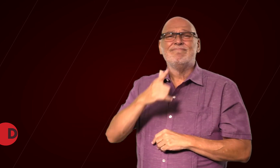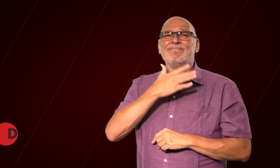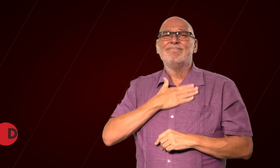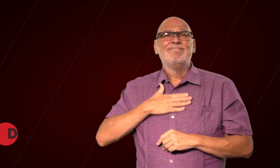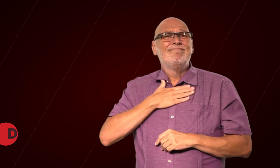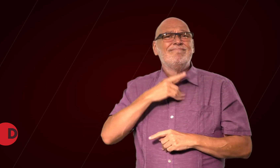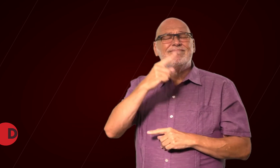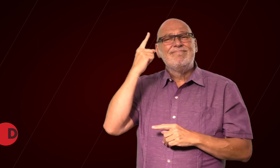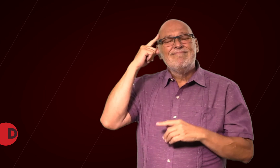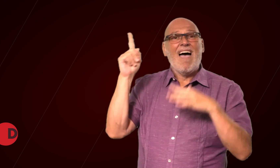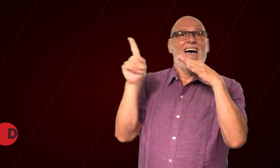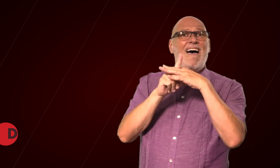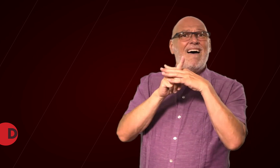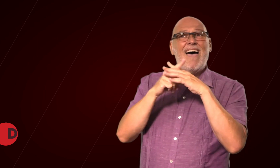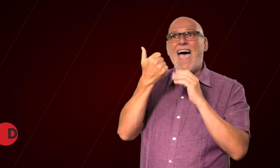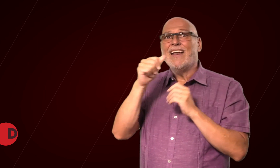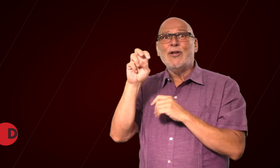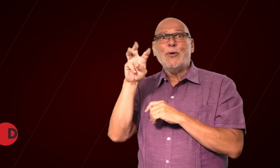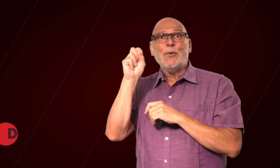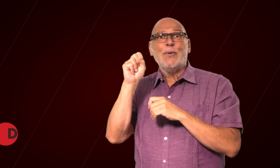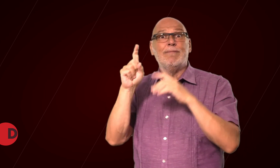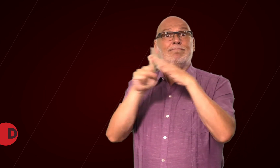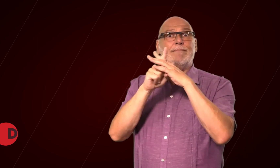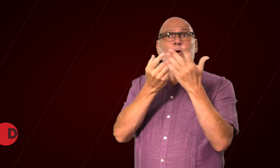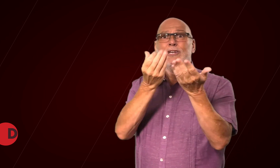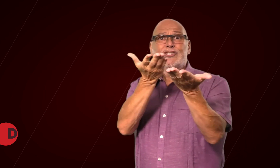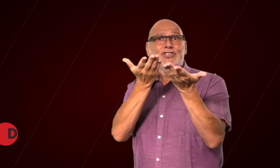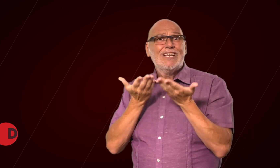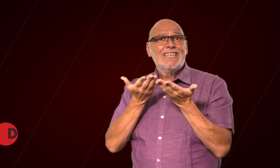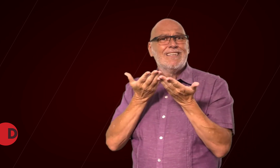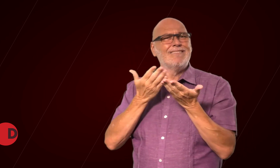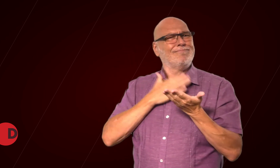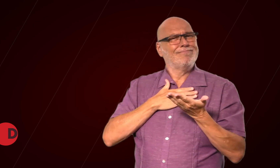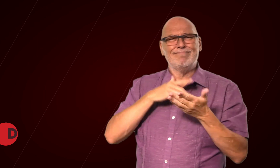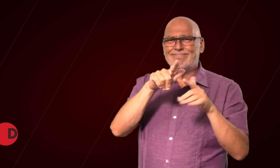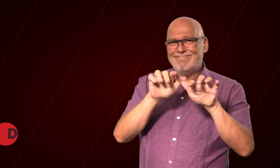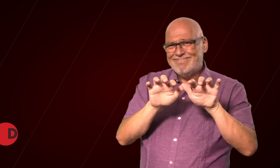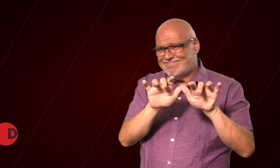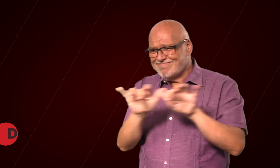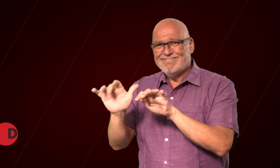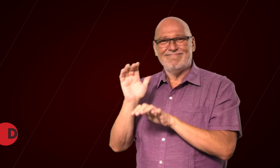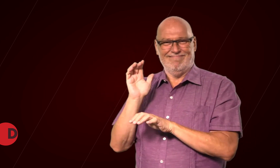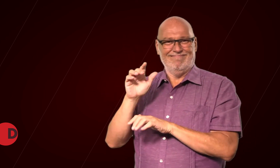Please send your news suggestions through our website